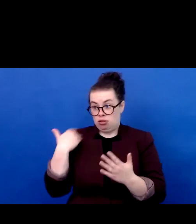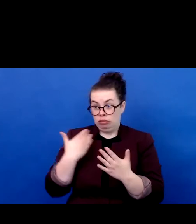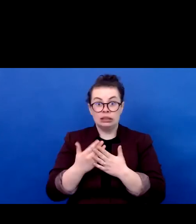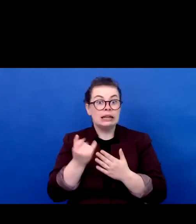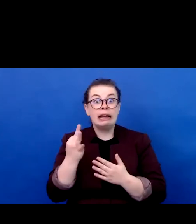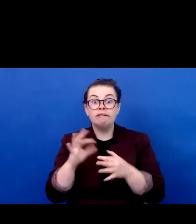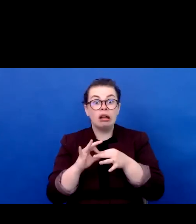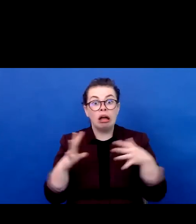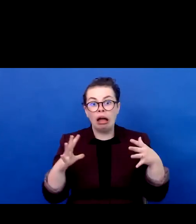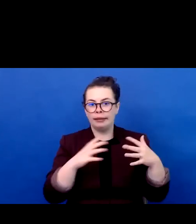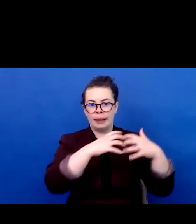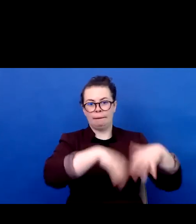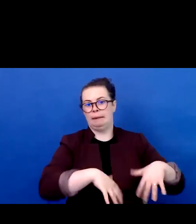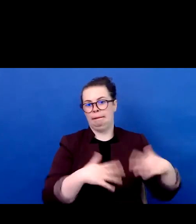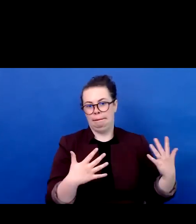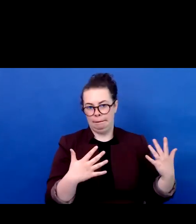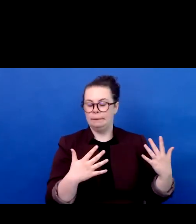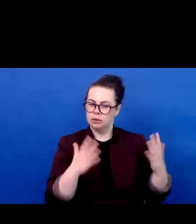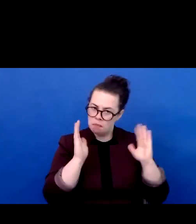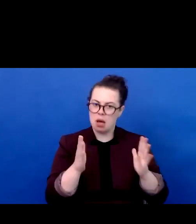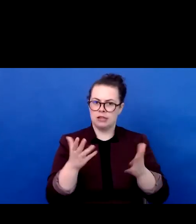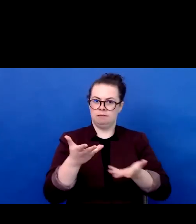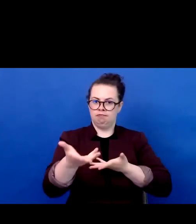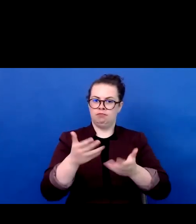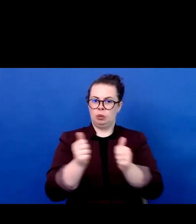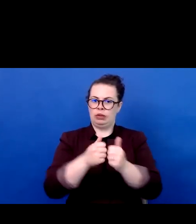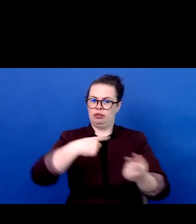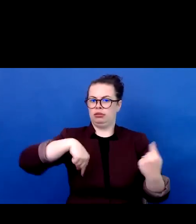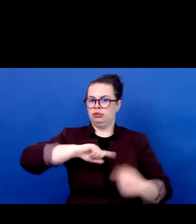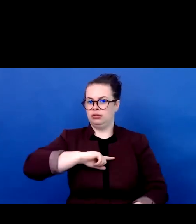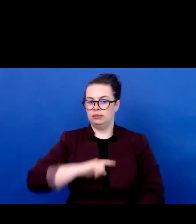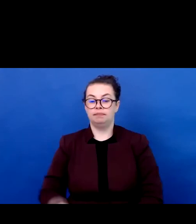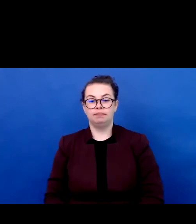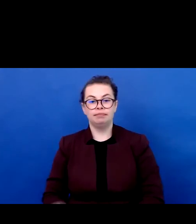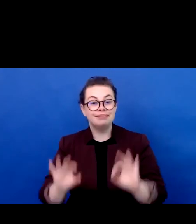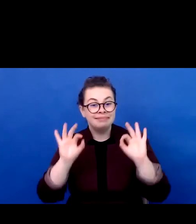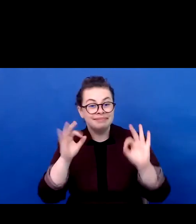currently thank you mr muhammad uh dweeb do you want to add anything we have four minutes